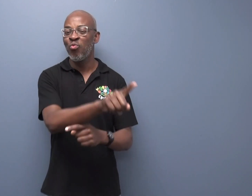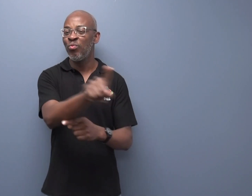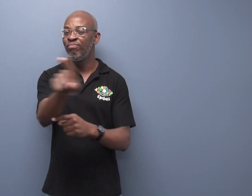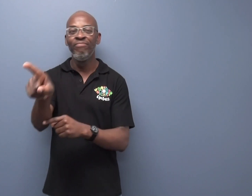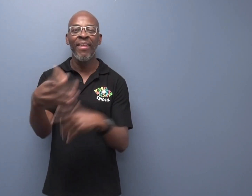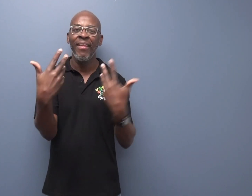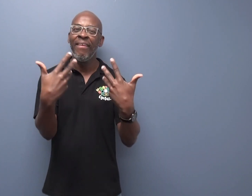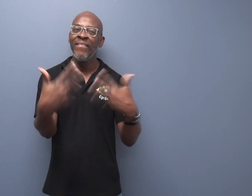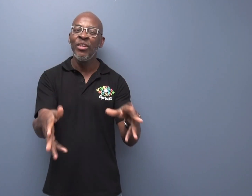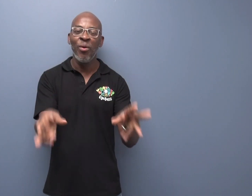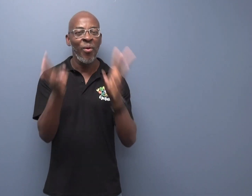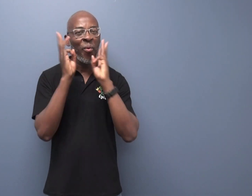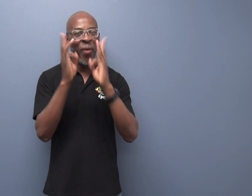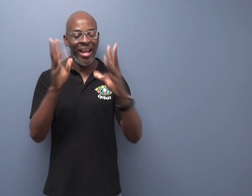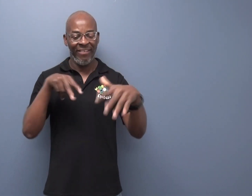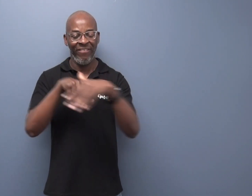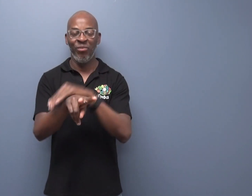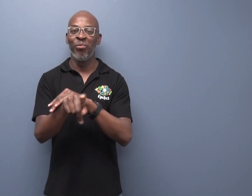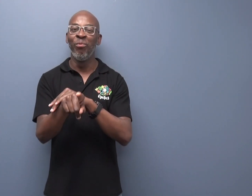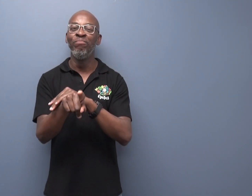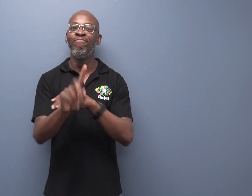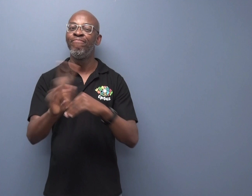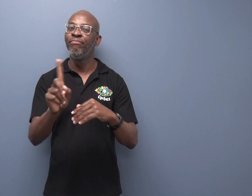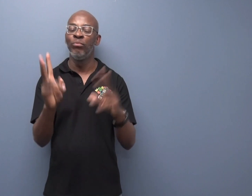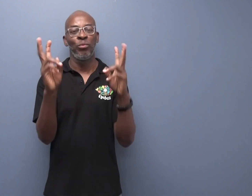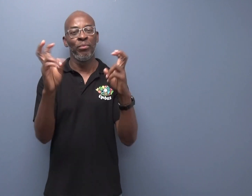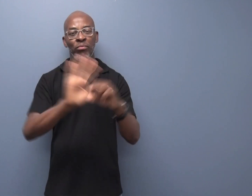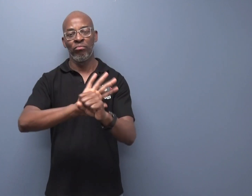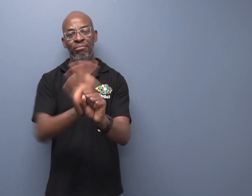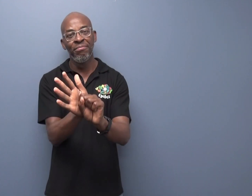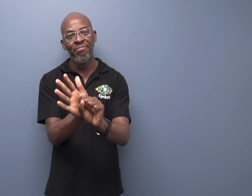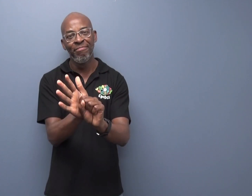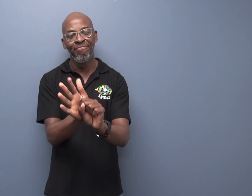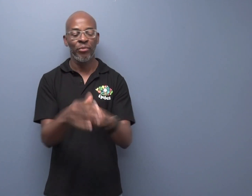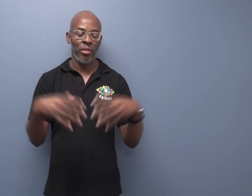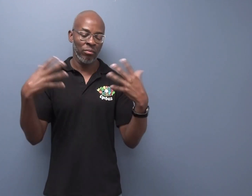You have watched the video about coronavirus.